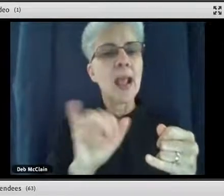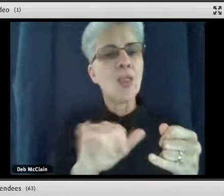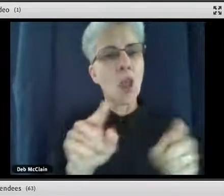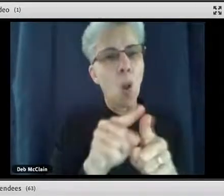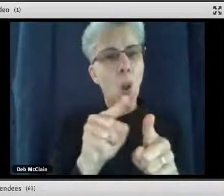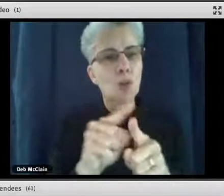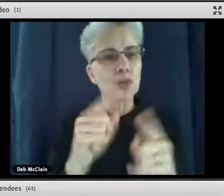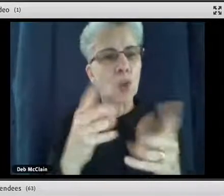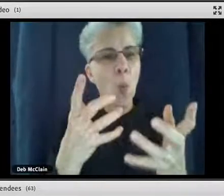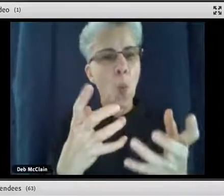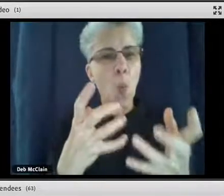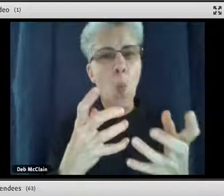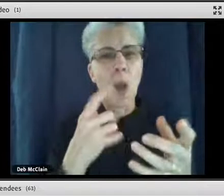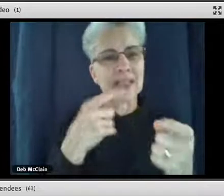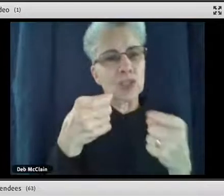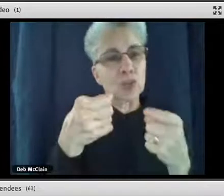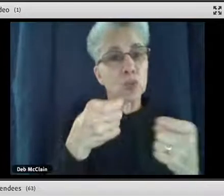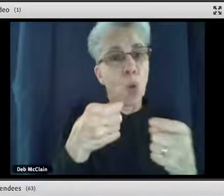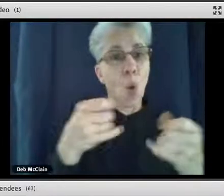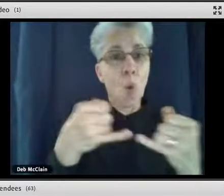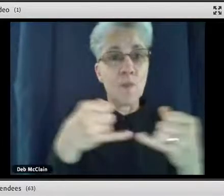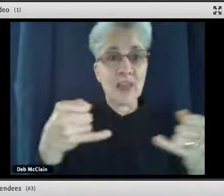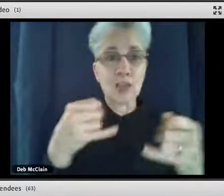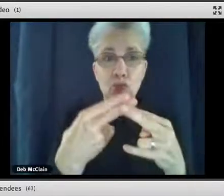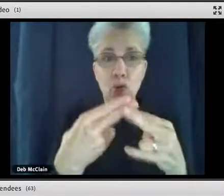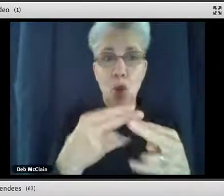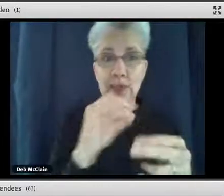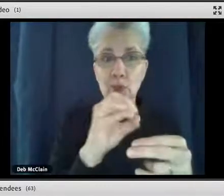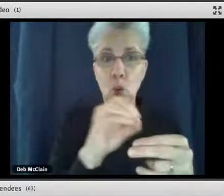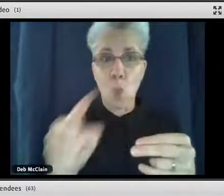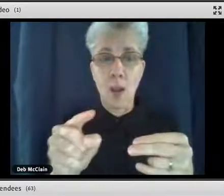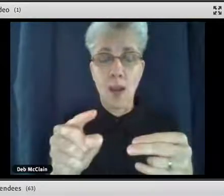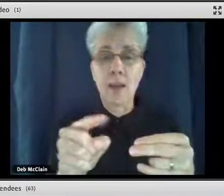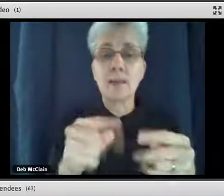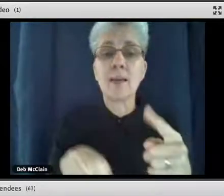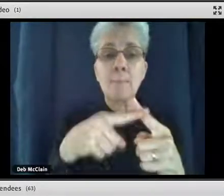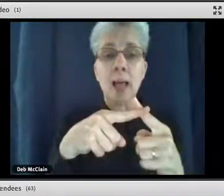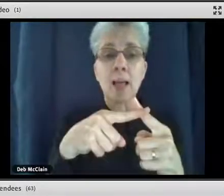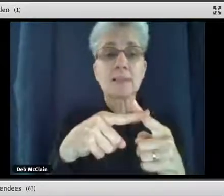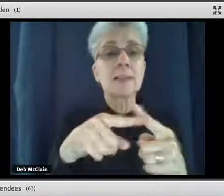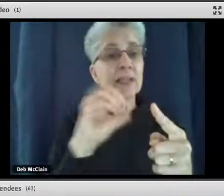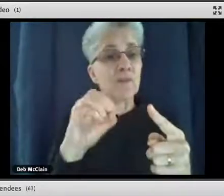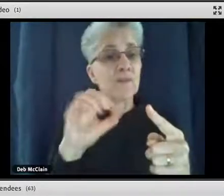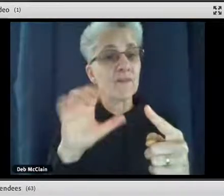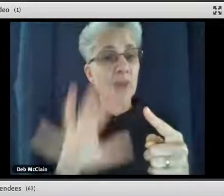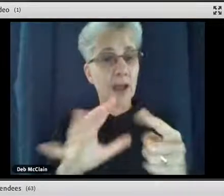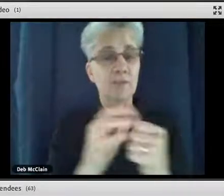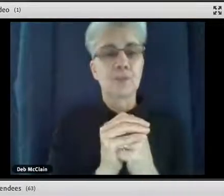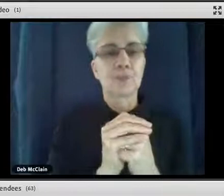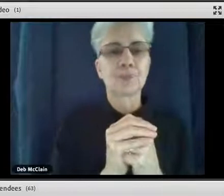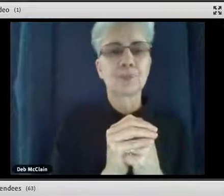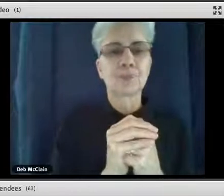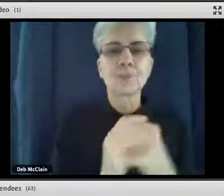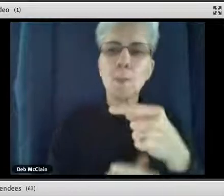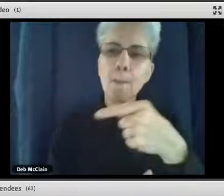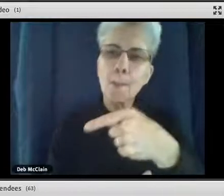And they also lump in the control fields. They call them 001 and 005 for this.